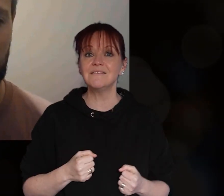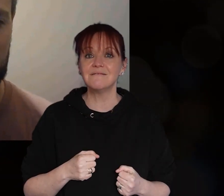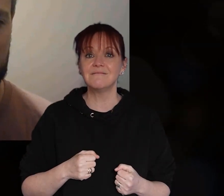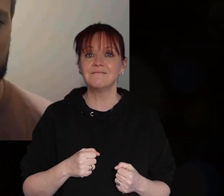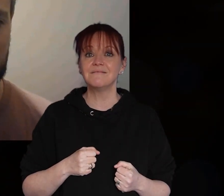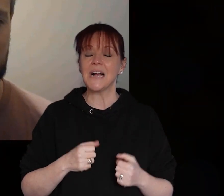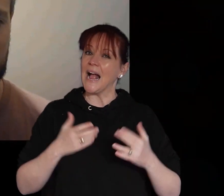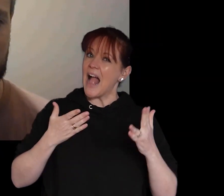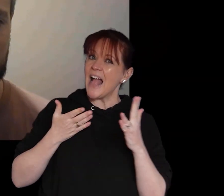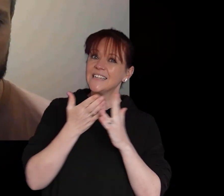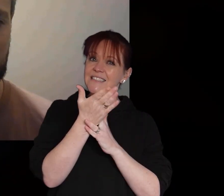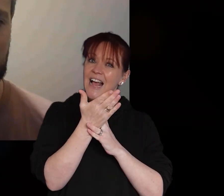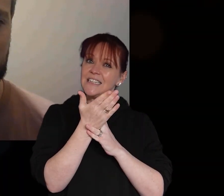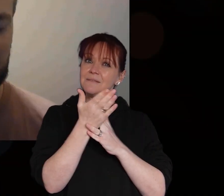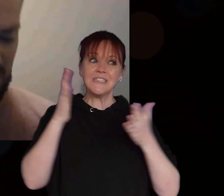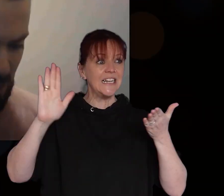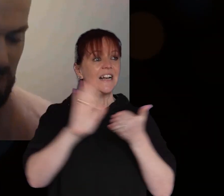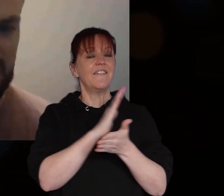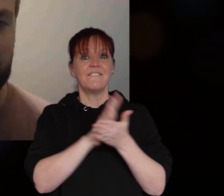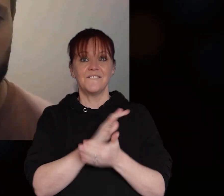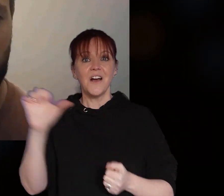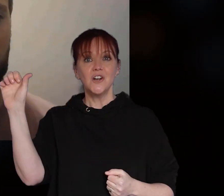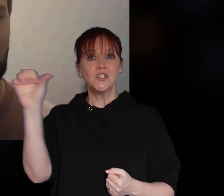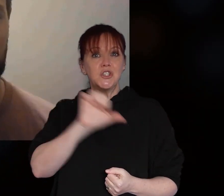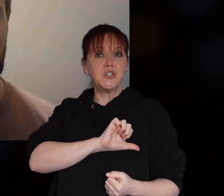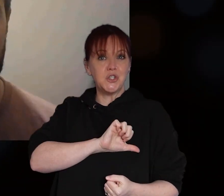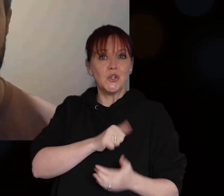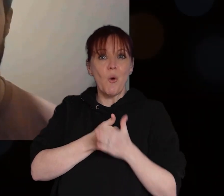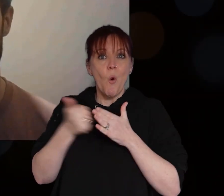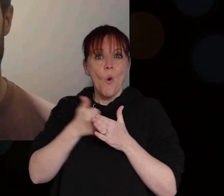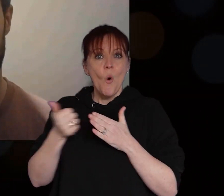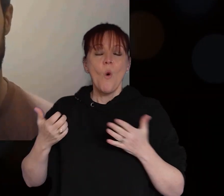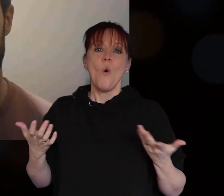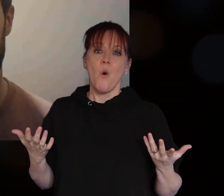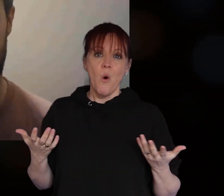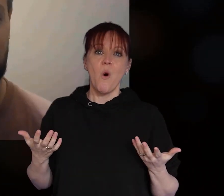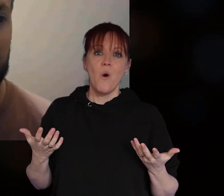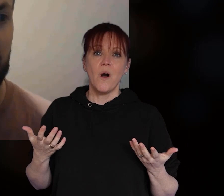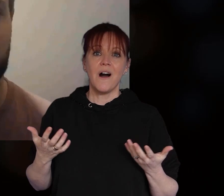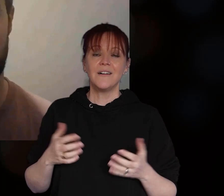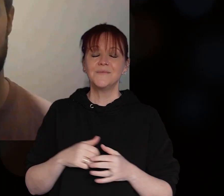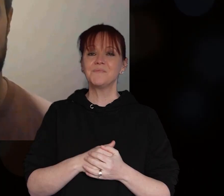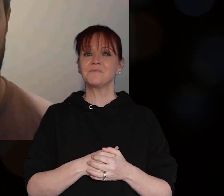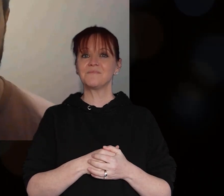and there's no reason why accessibility can't be fun too.